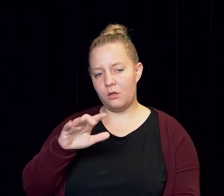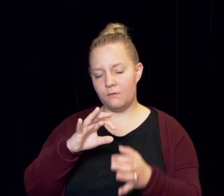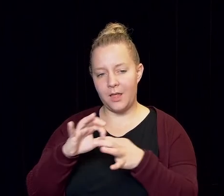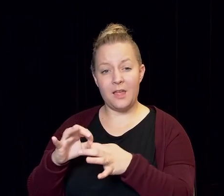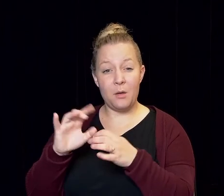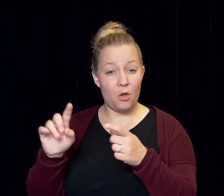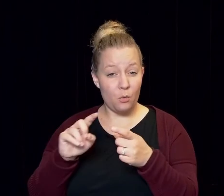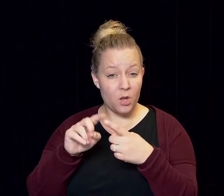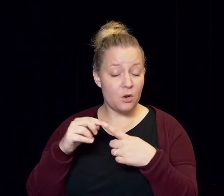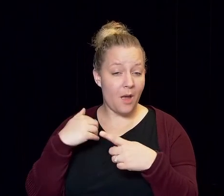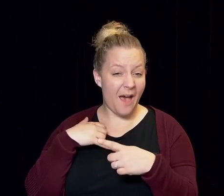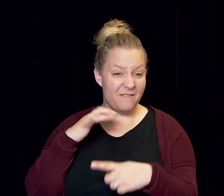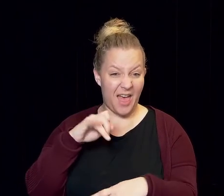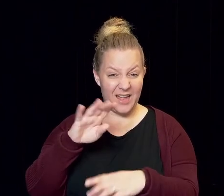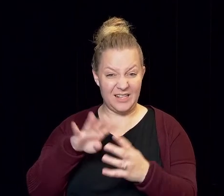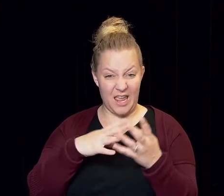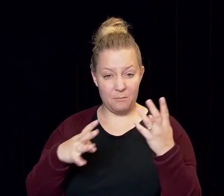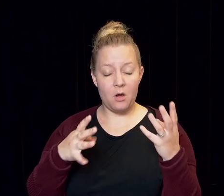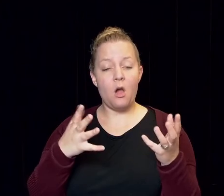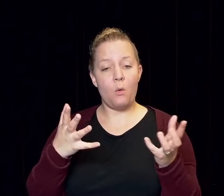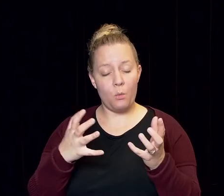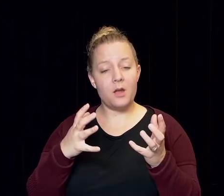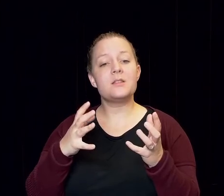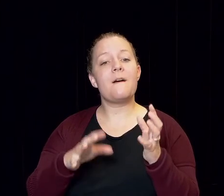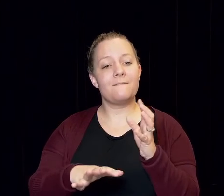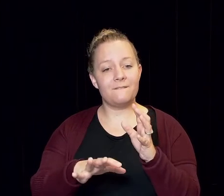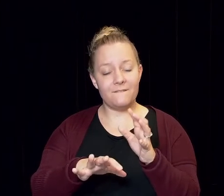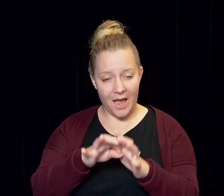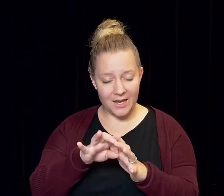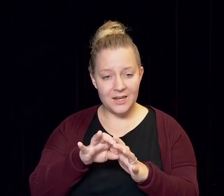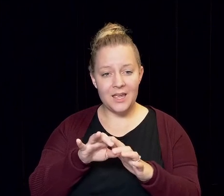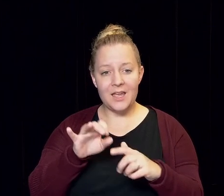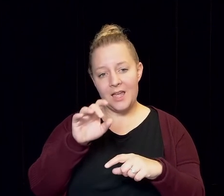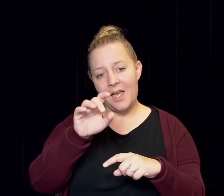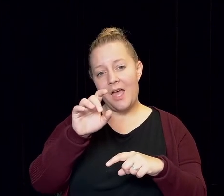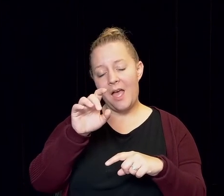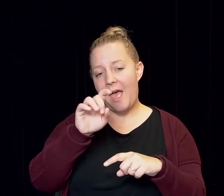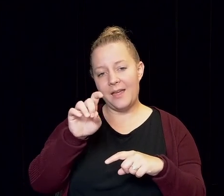find a set of values that you know both the x and the y value. So therefore, I'm going to use